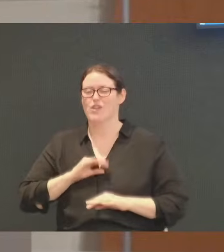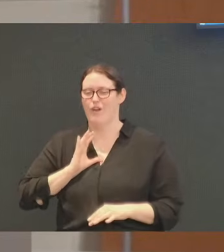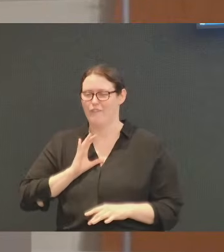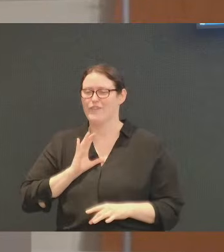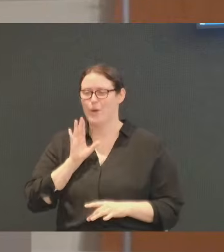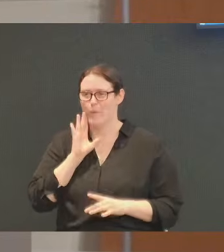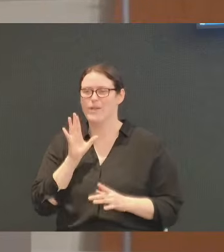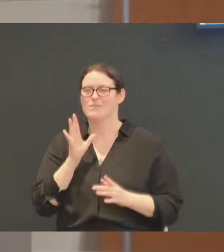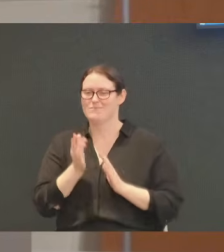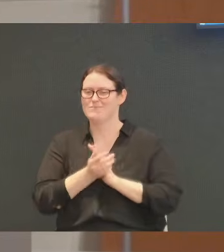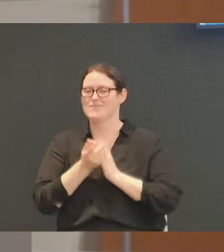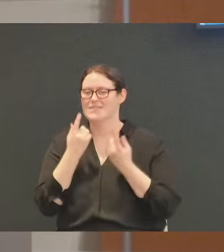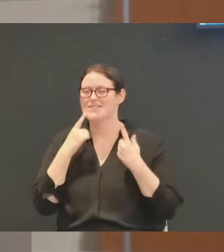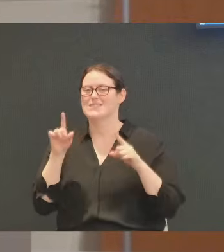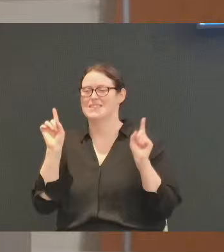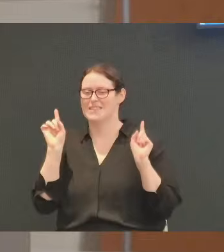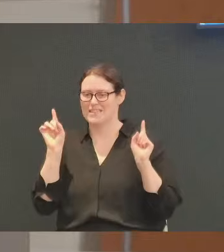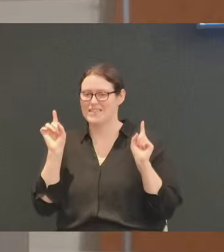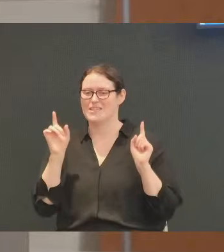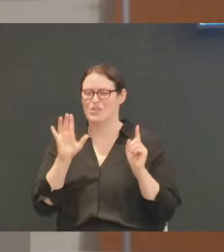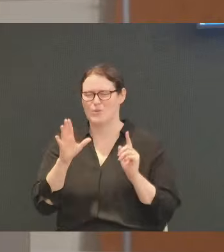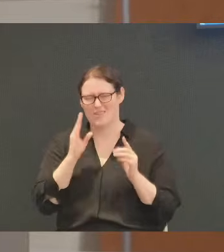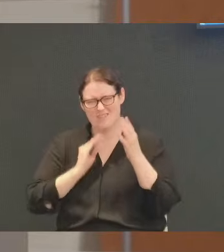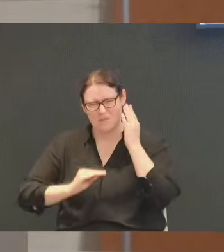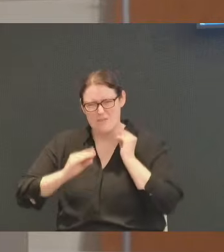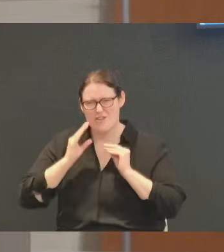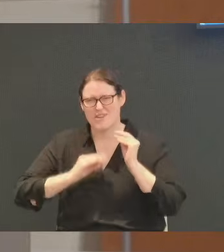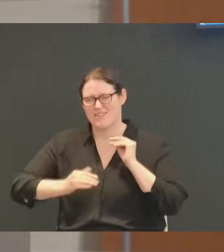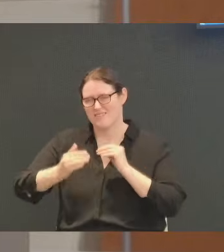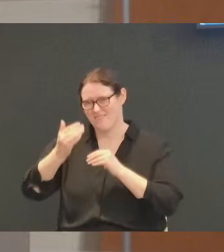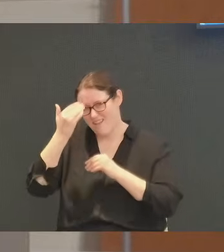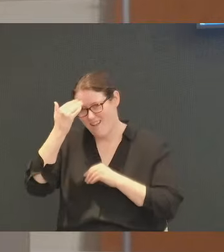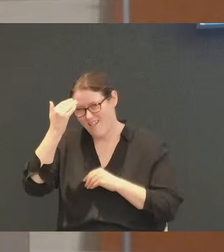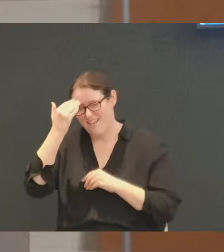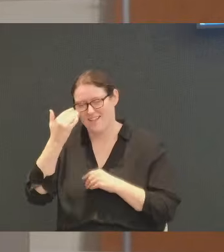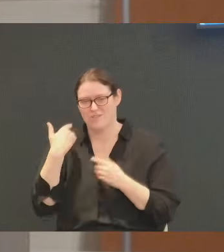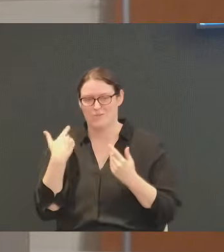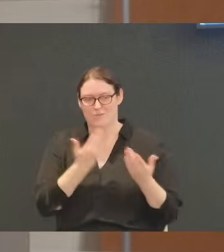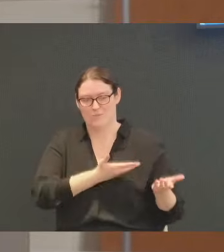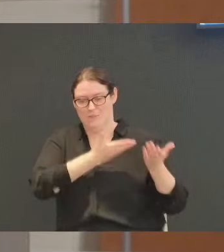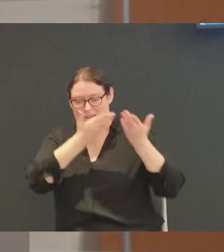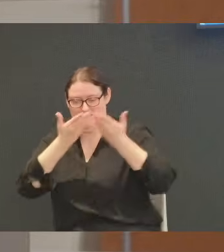to bring that depth of experience and knowledge to the role here in Hamilton County. We're one of the